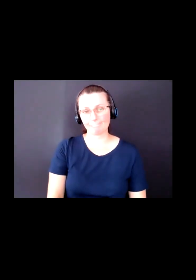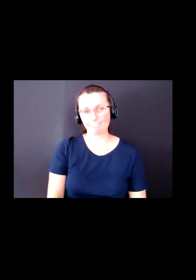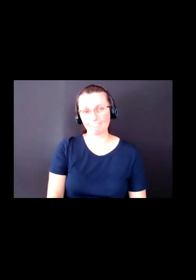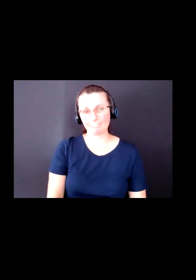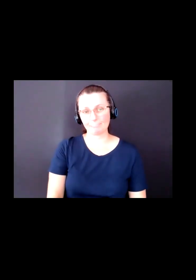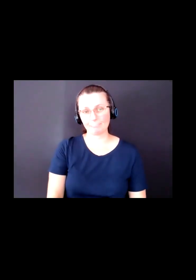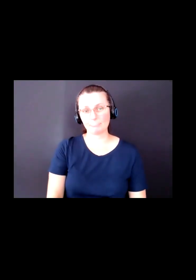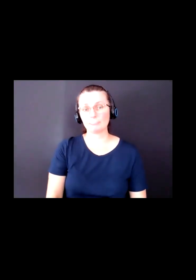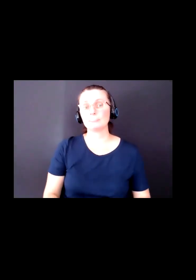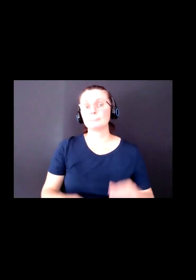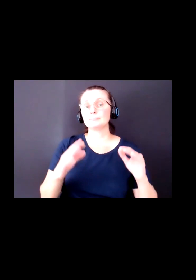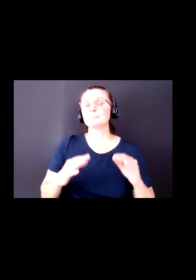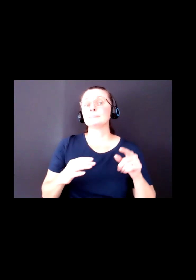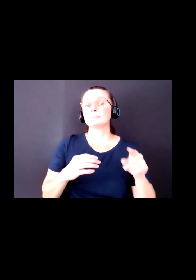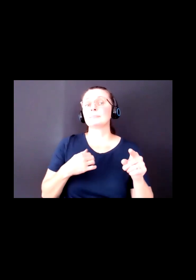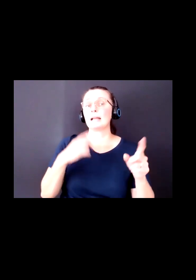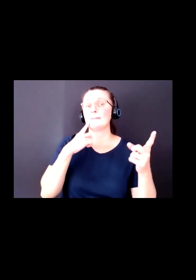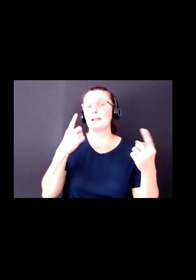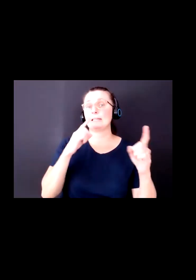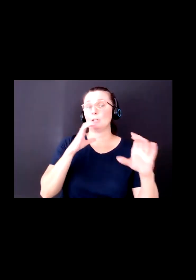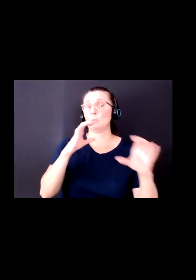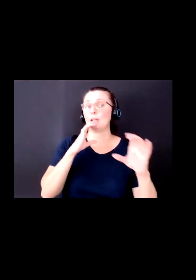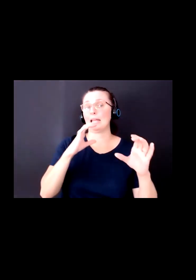communication obligations and offer some Best Practices for